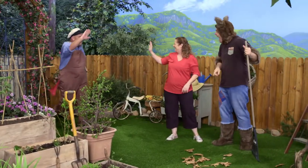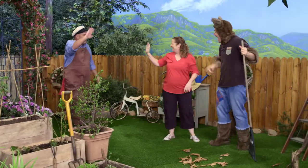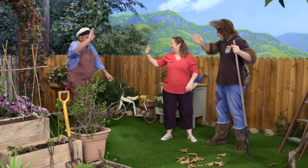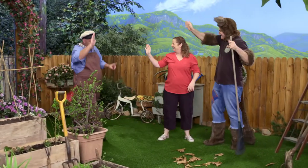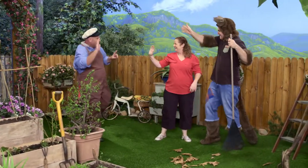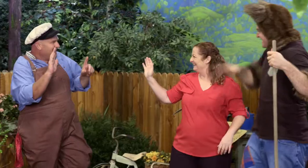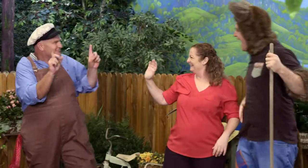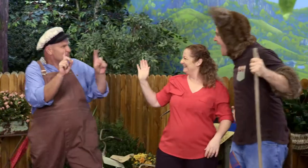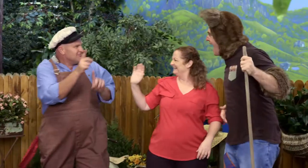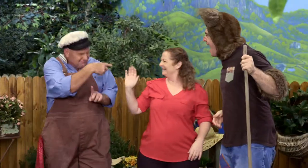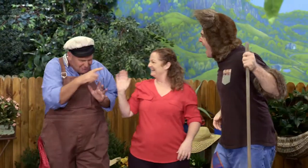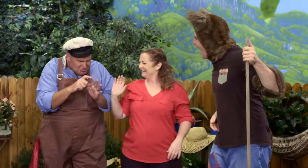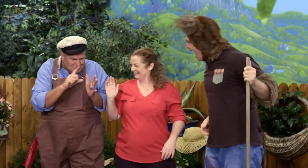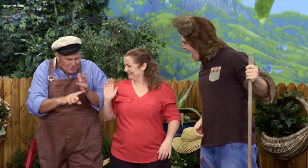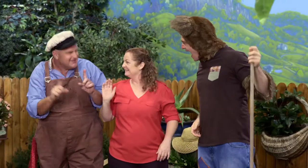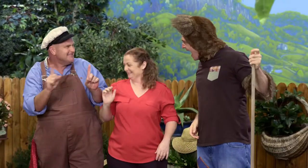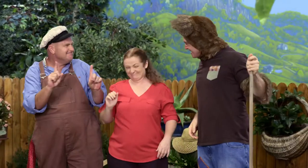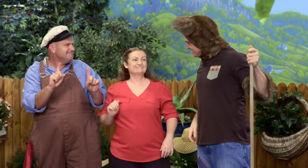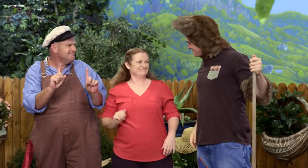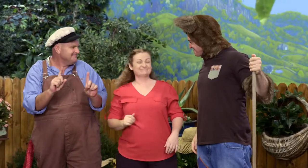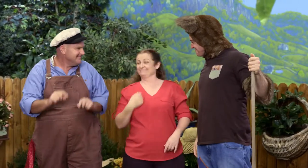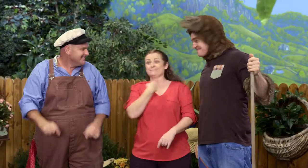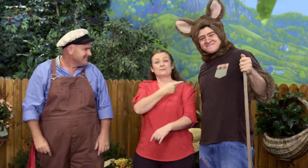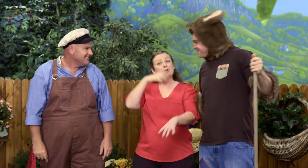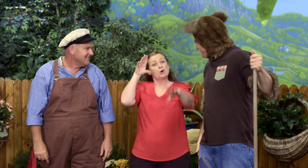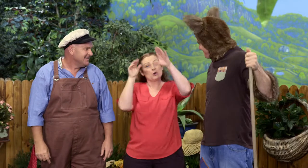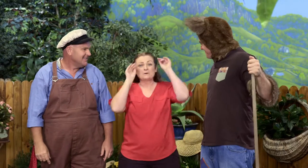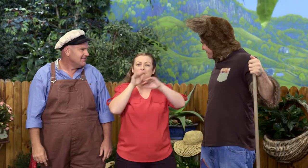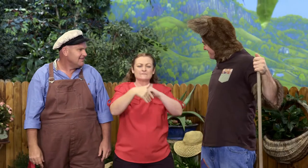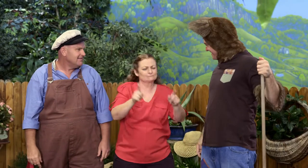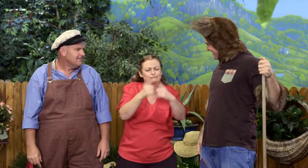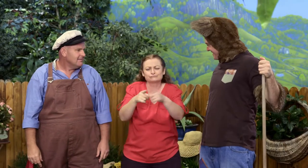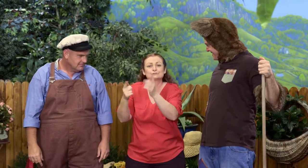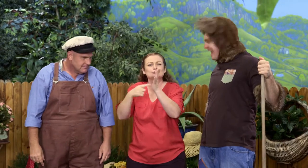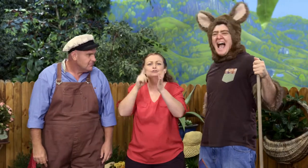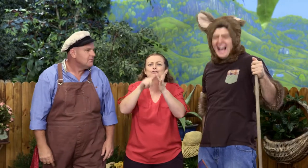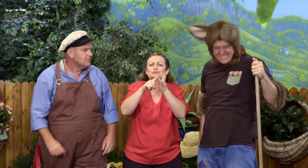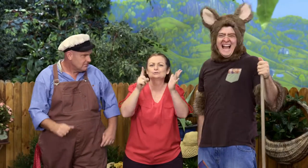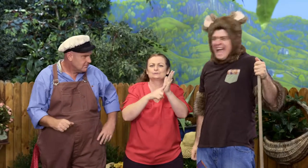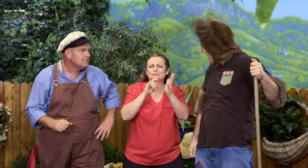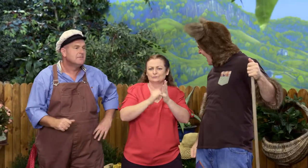Hello. Hi, Skip. What are you up to? Well, we've been learning about different tools